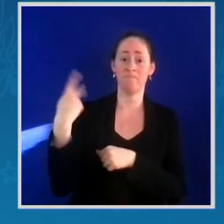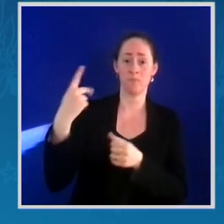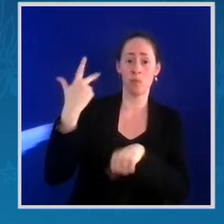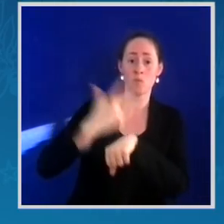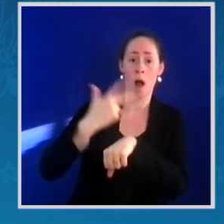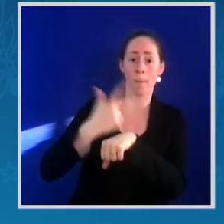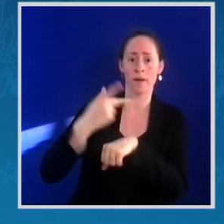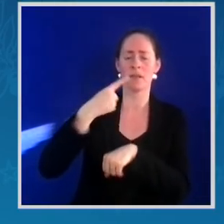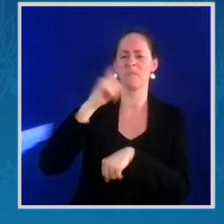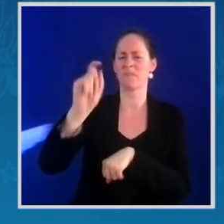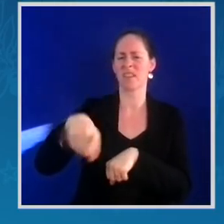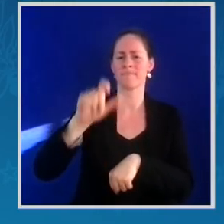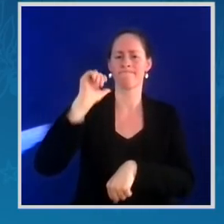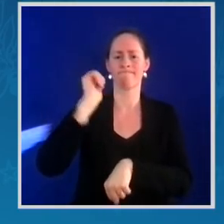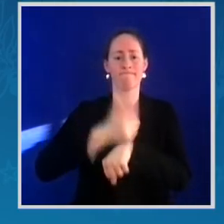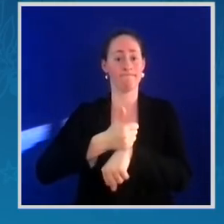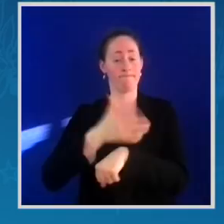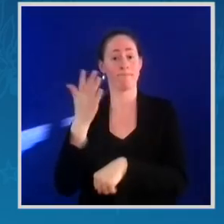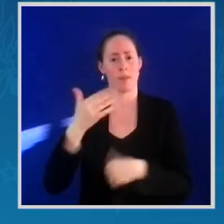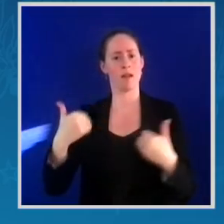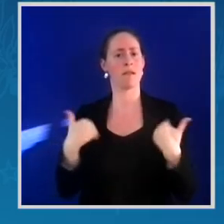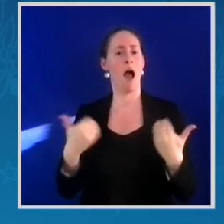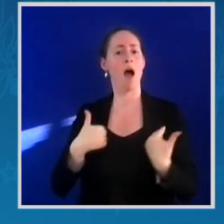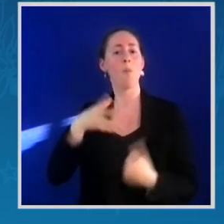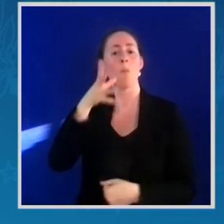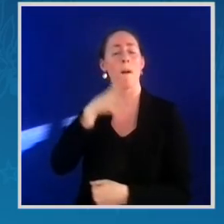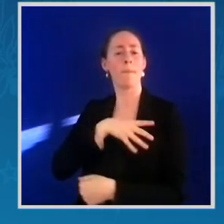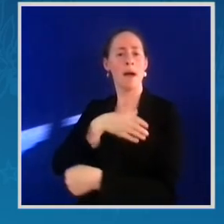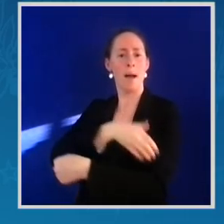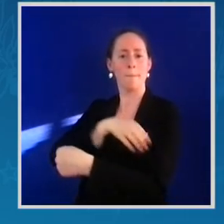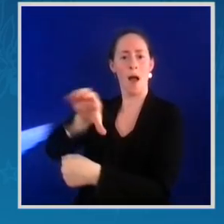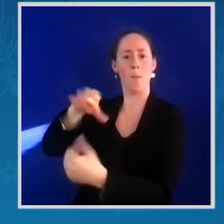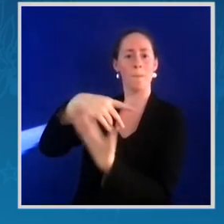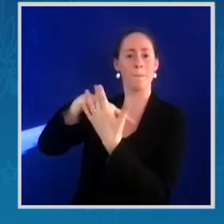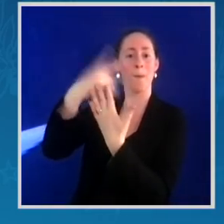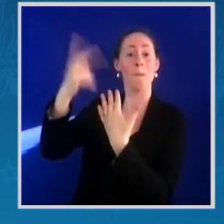and dedicating $40 million to that initiative. Why?